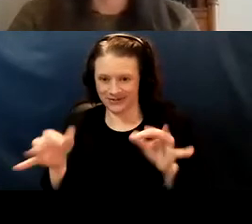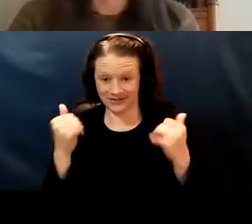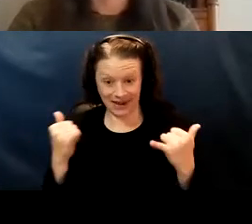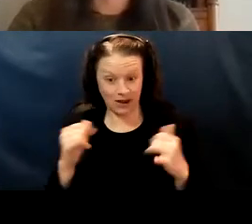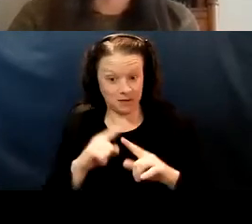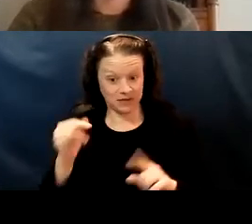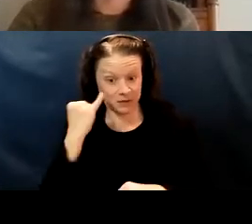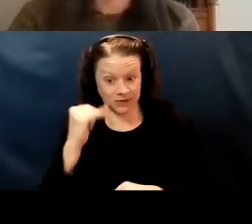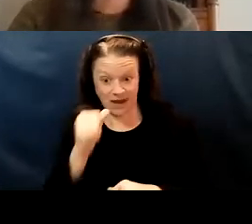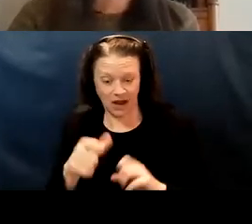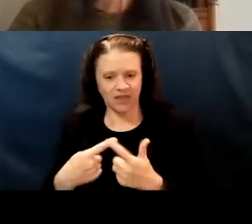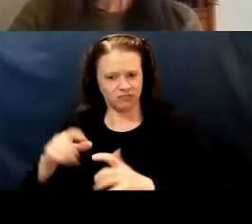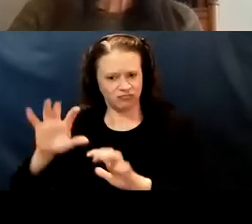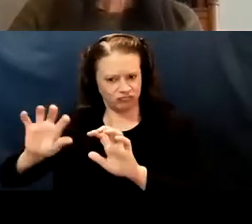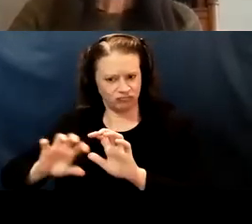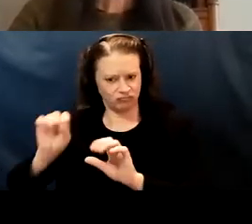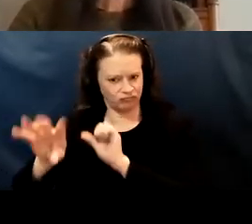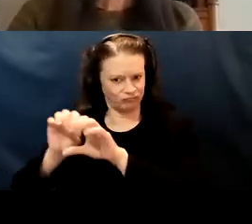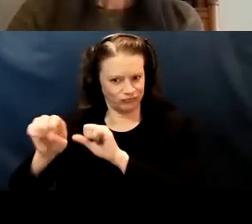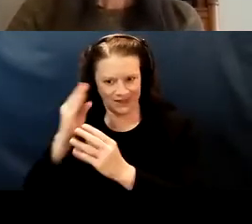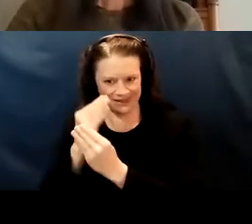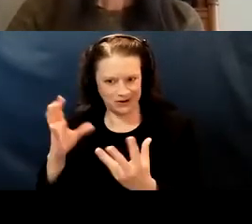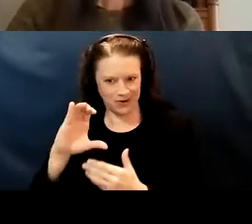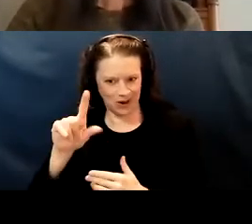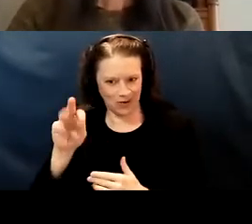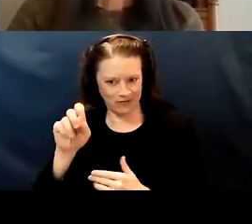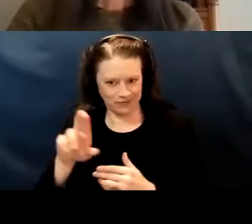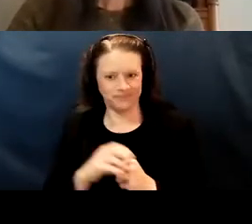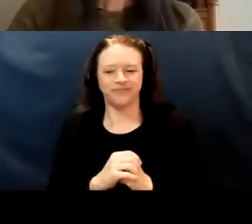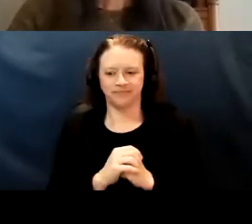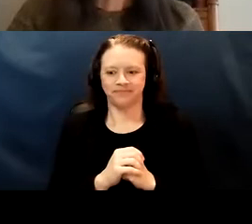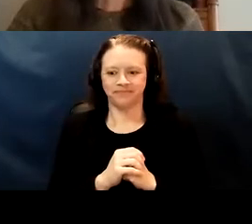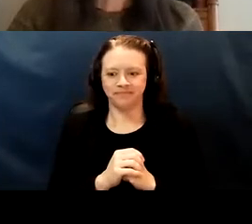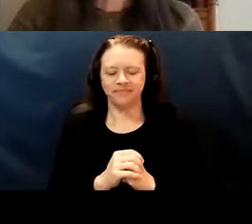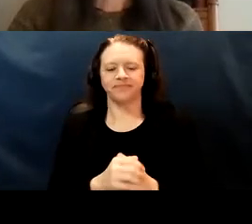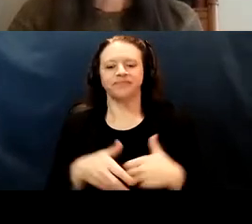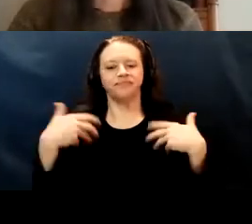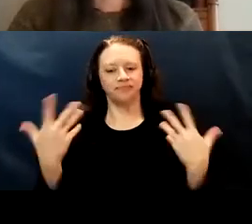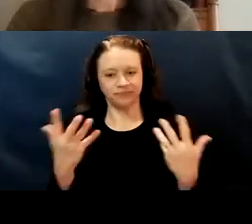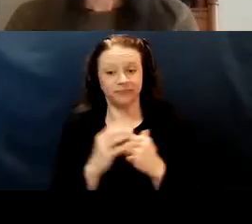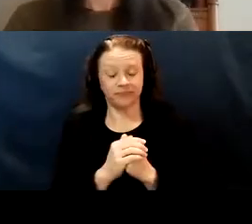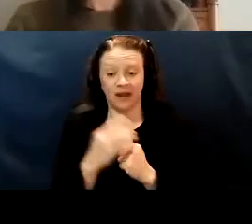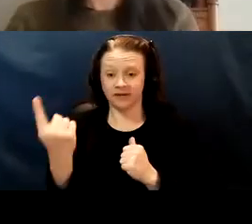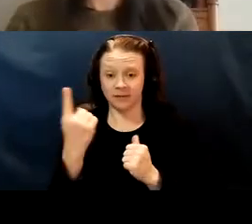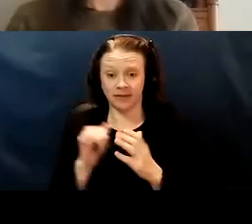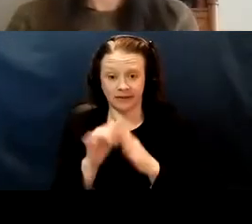free to use the chat. Something that is important before we go further